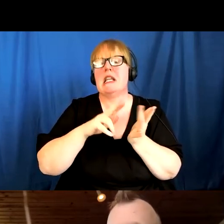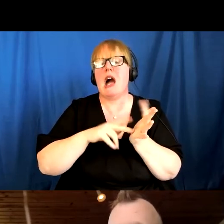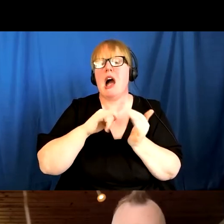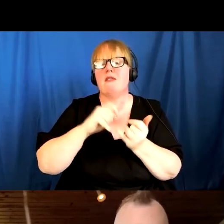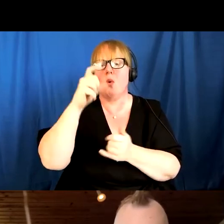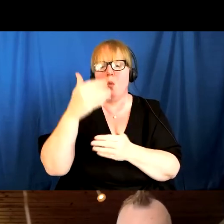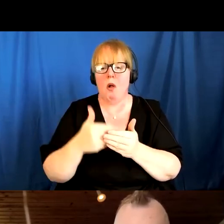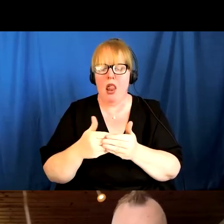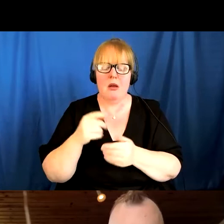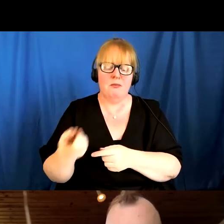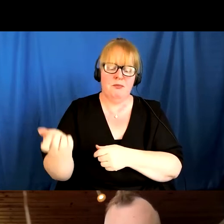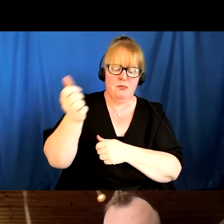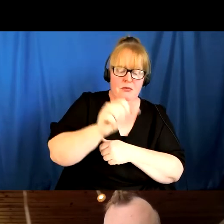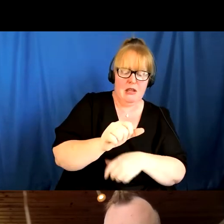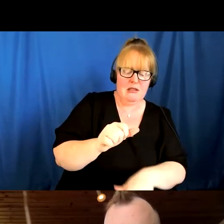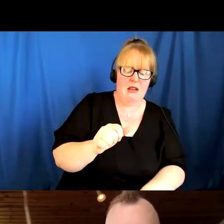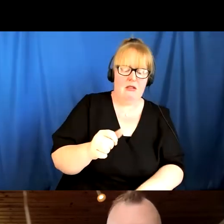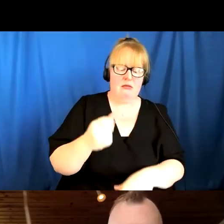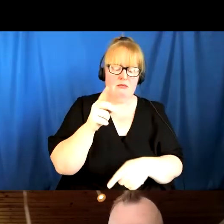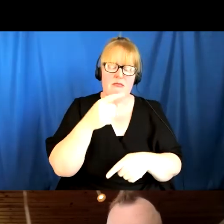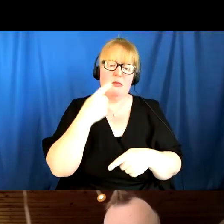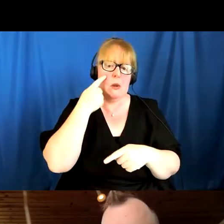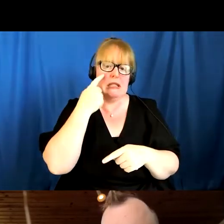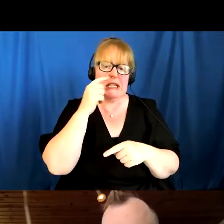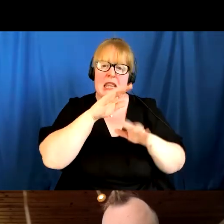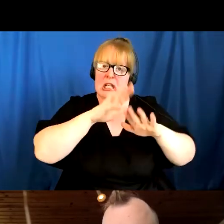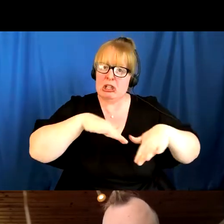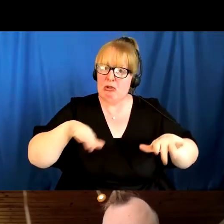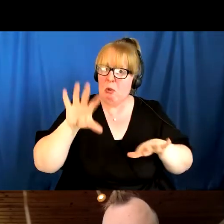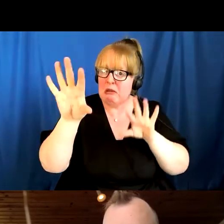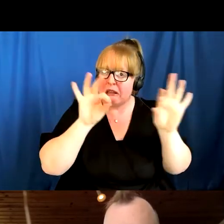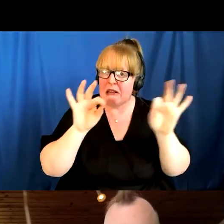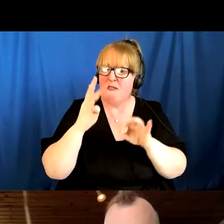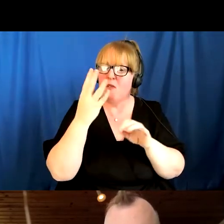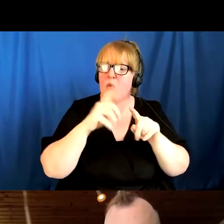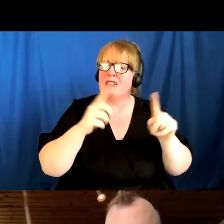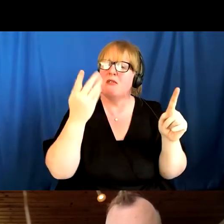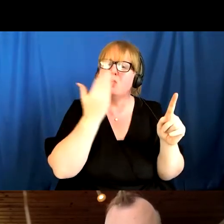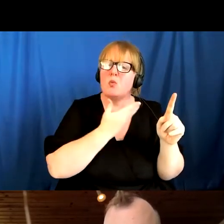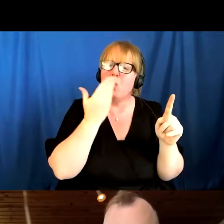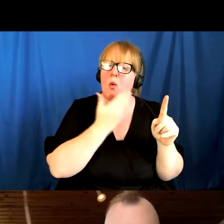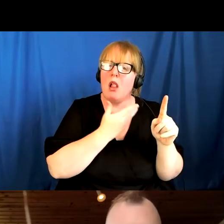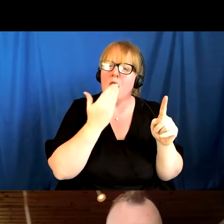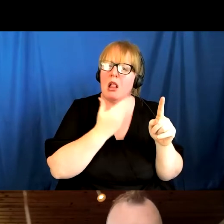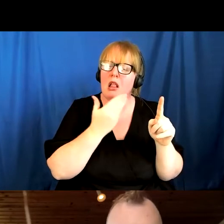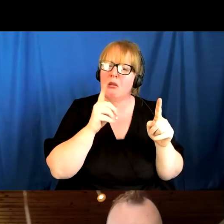we were selected as you can see here, by the children from four different schools, which was in itself a kind of really interesting beginning to the project.